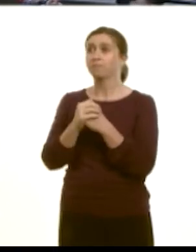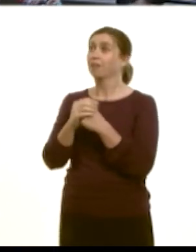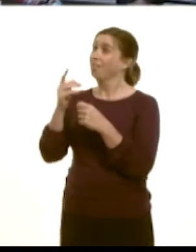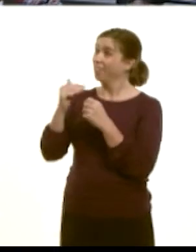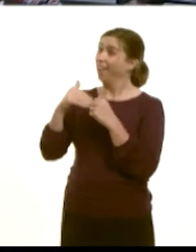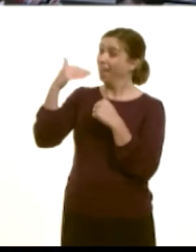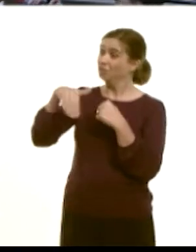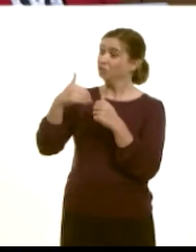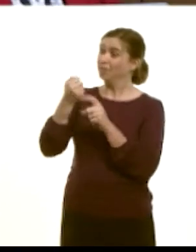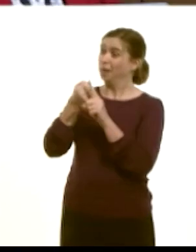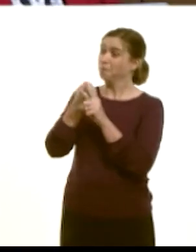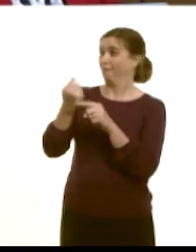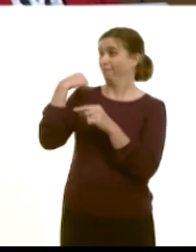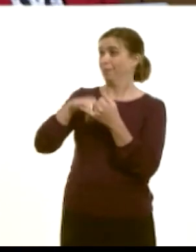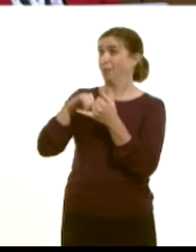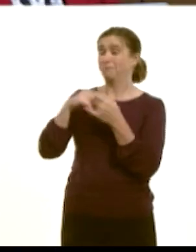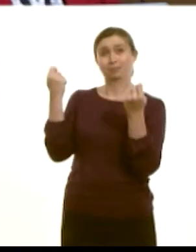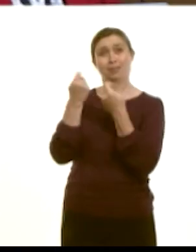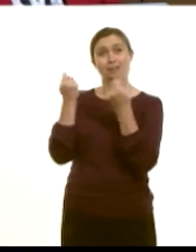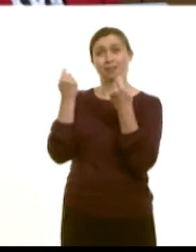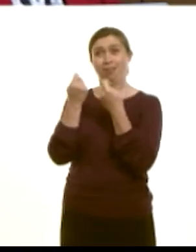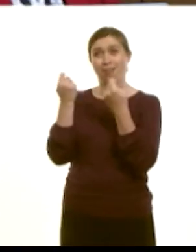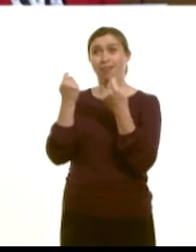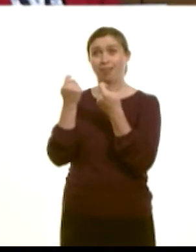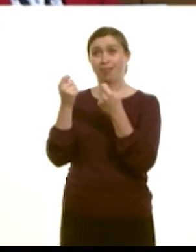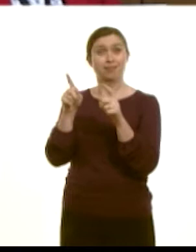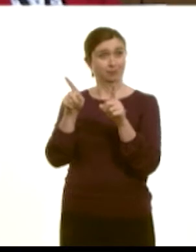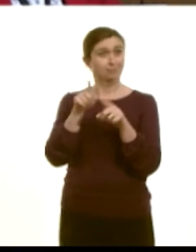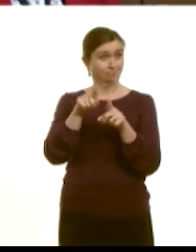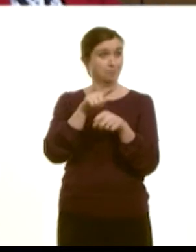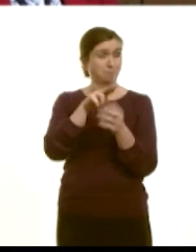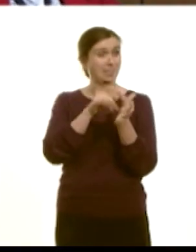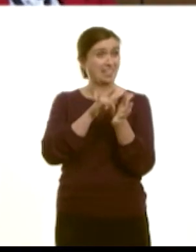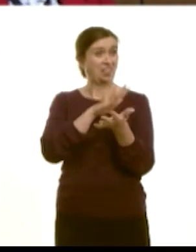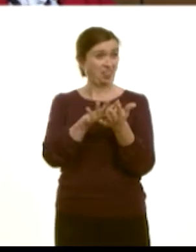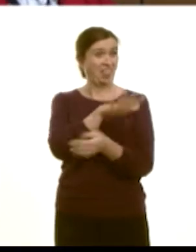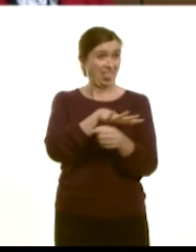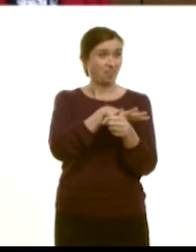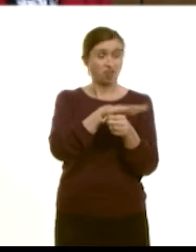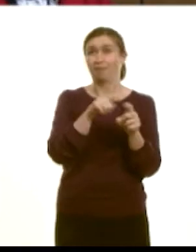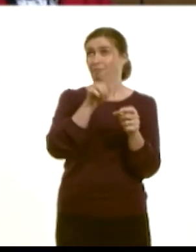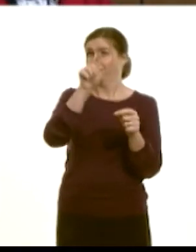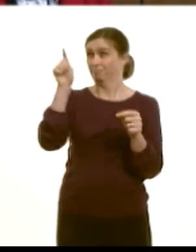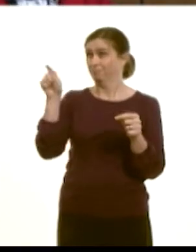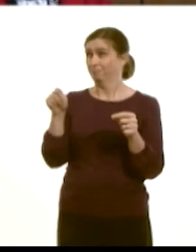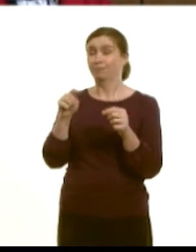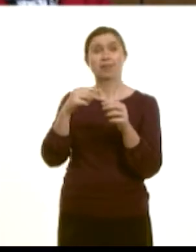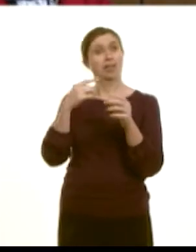success, with activities across Wales, including in the town of Neath. It is important to build on the successes that we have seen in Glynneath, and, of course,